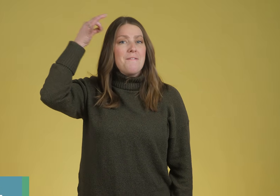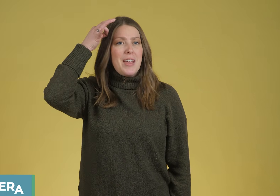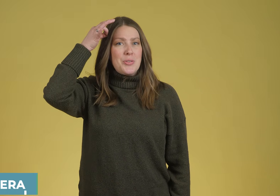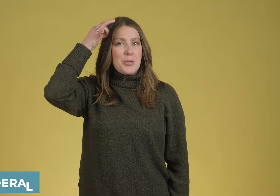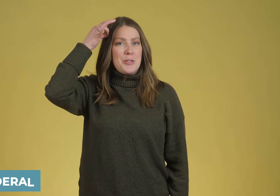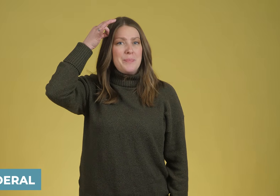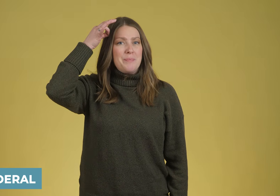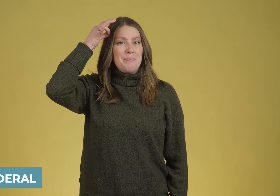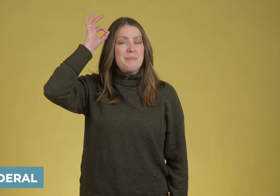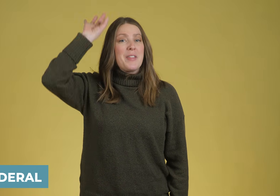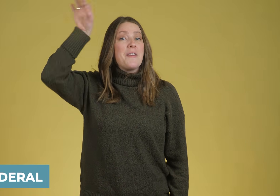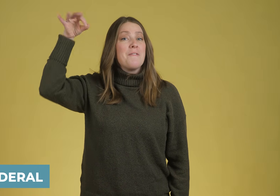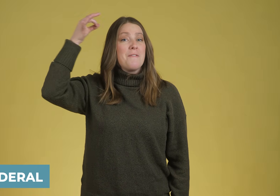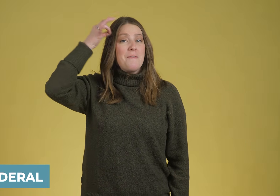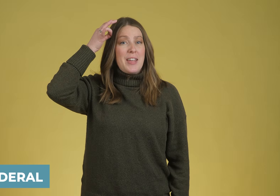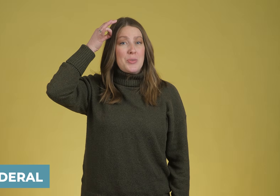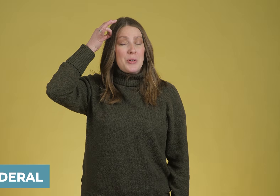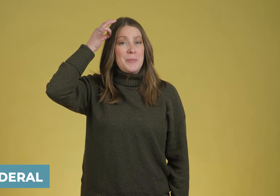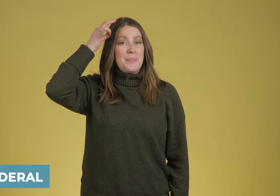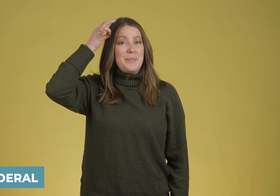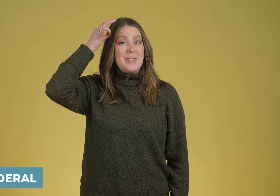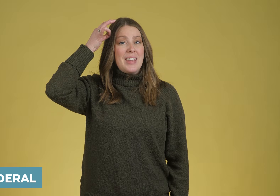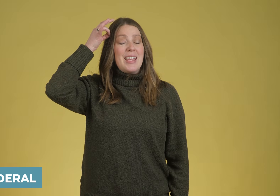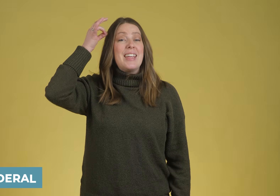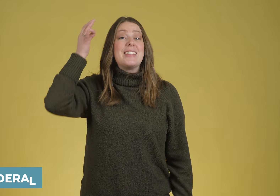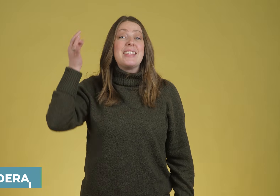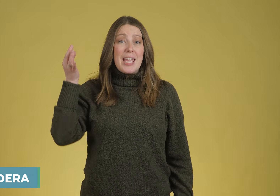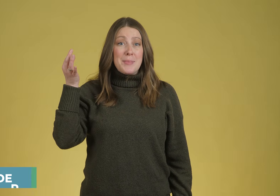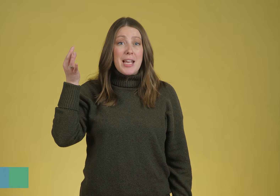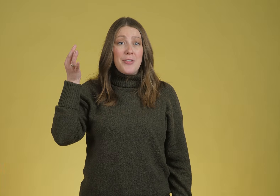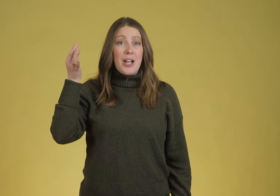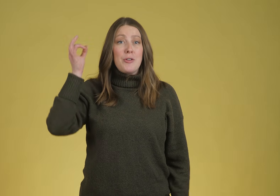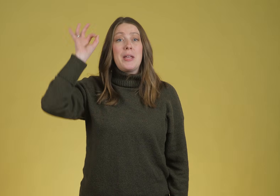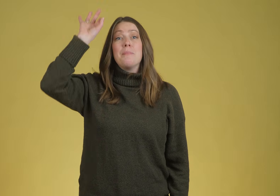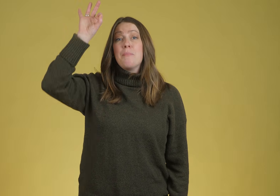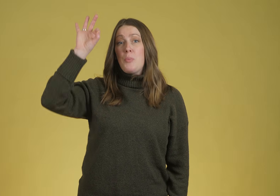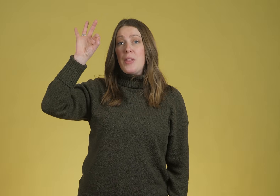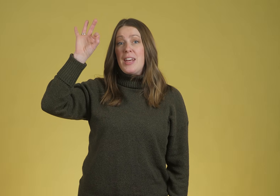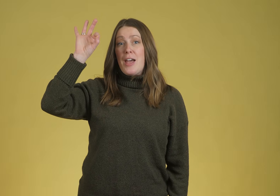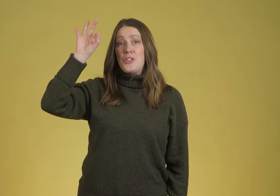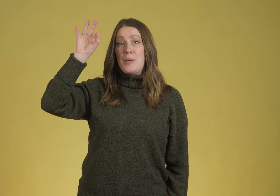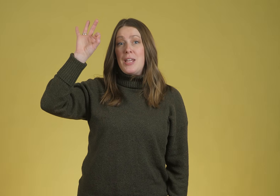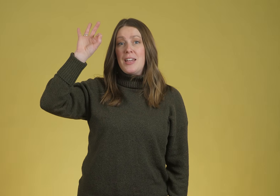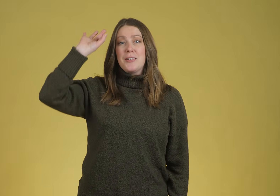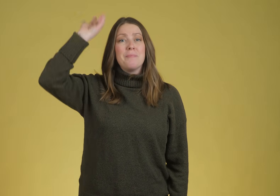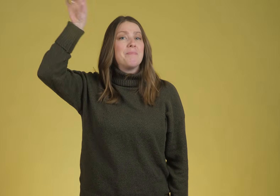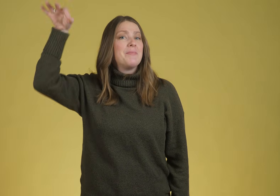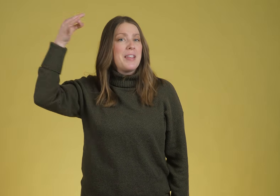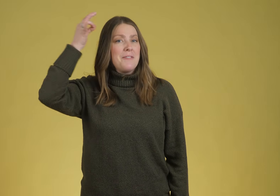Federal. It's the same sign for government, but with an F-shaped hand.